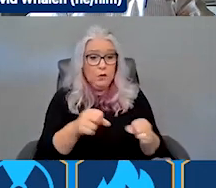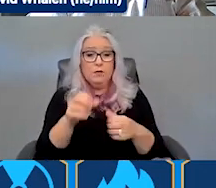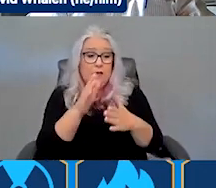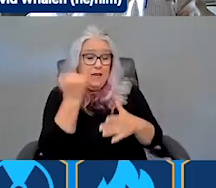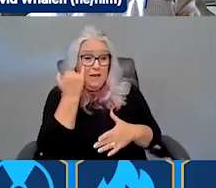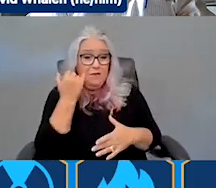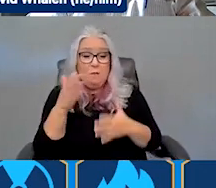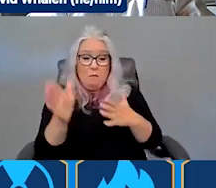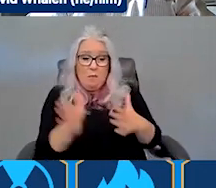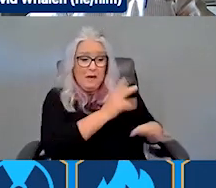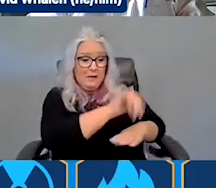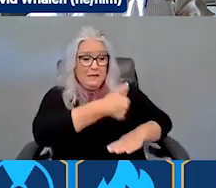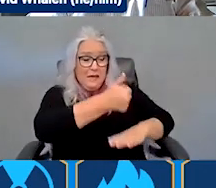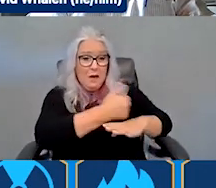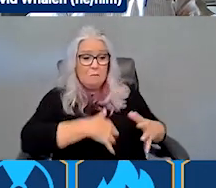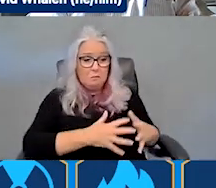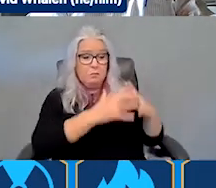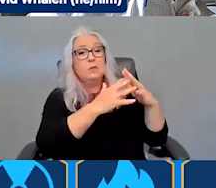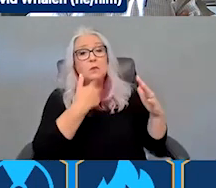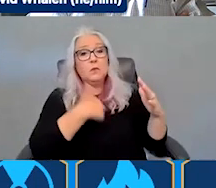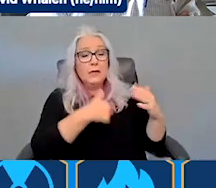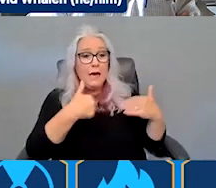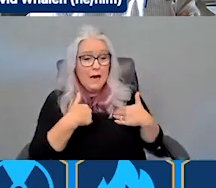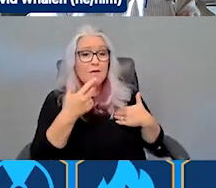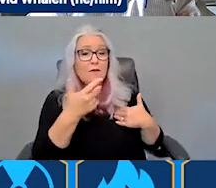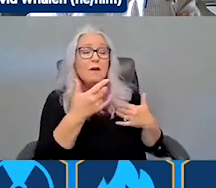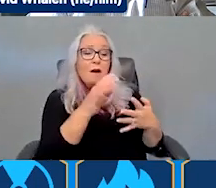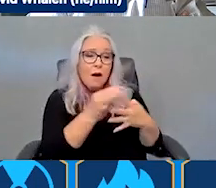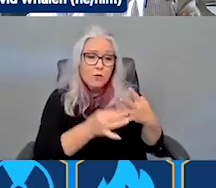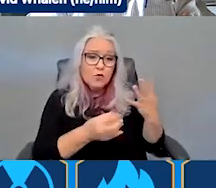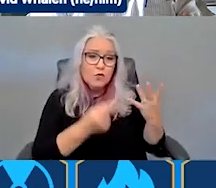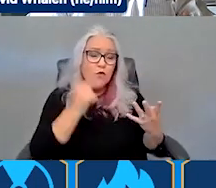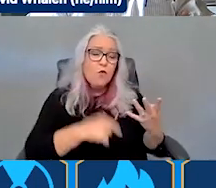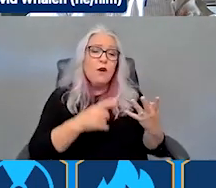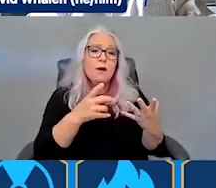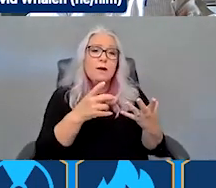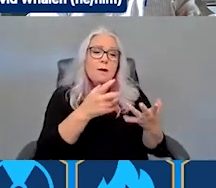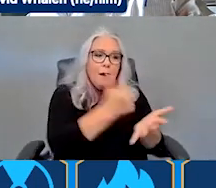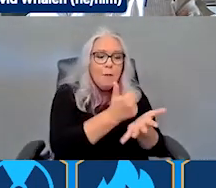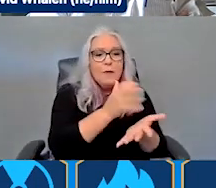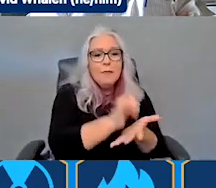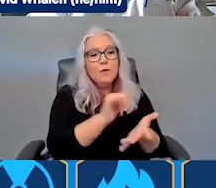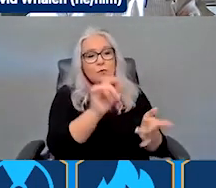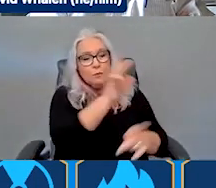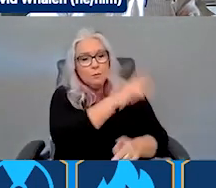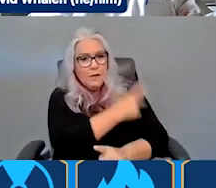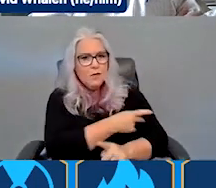that again the nightmare and possibilities are minimized. But then what does that look like? What should it look like?